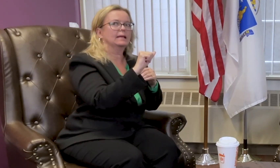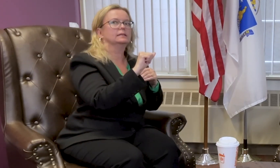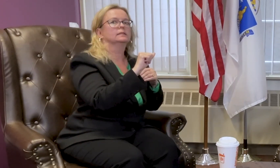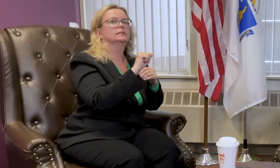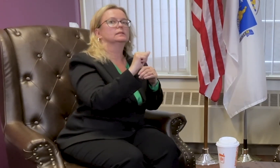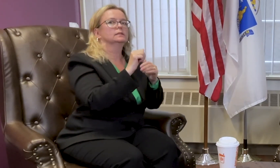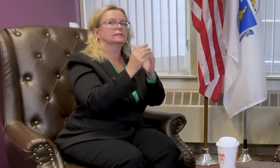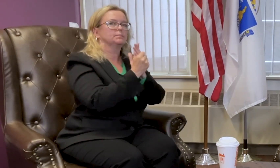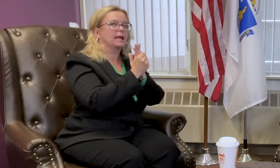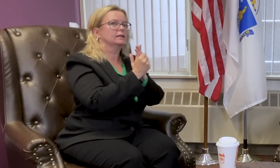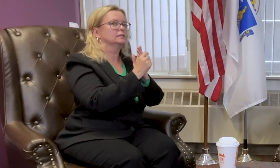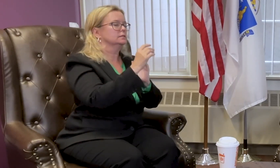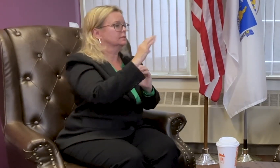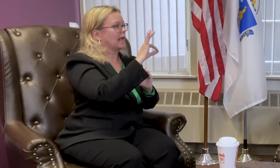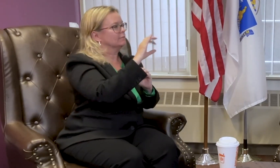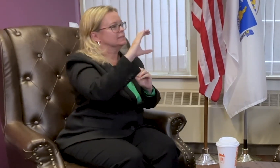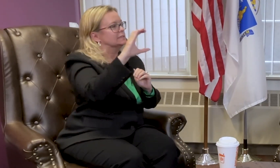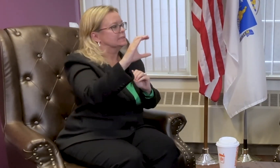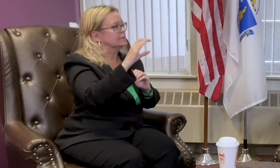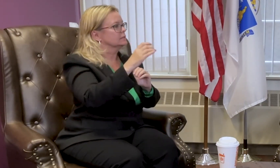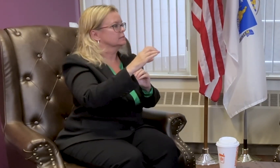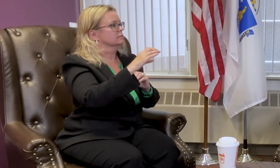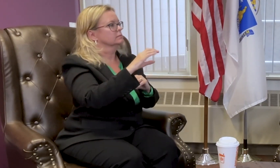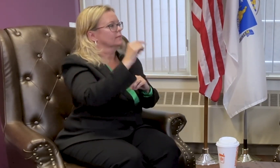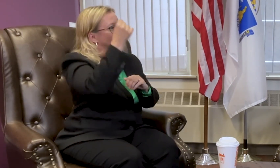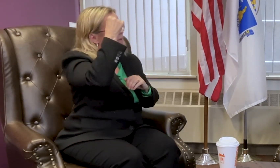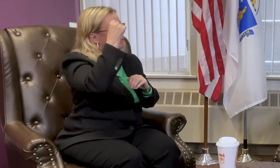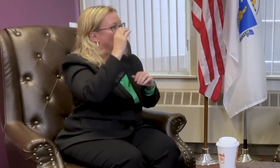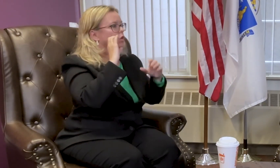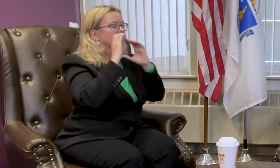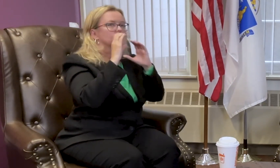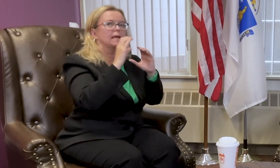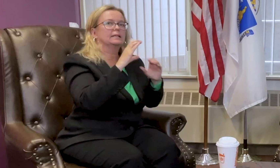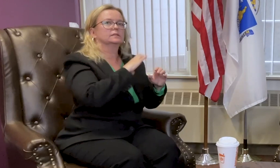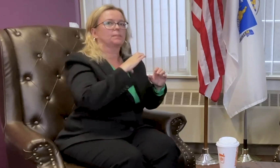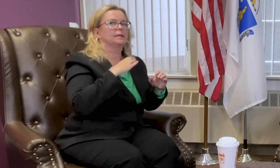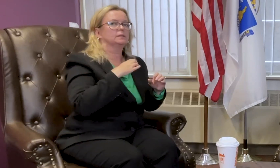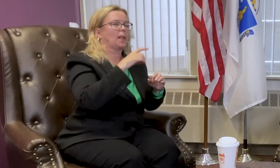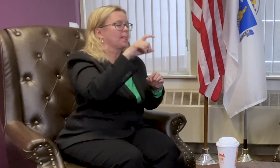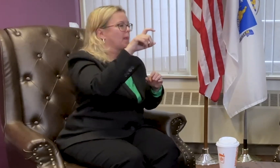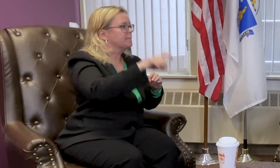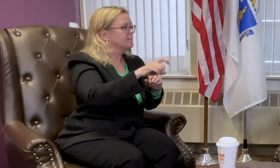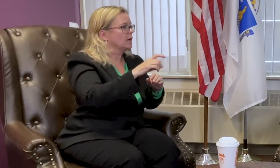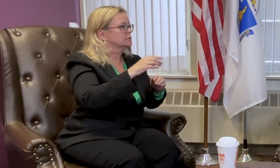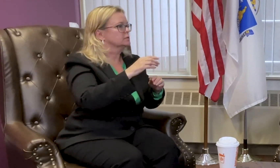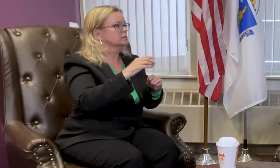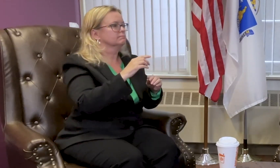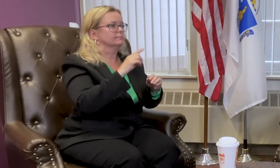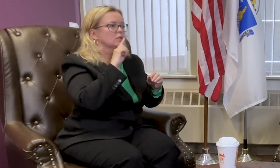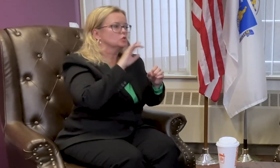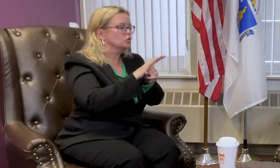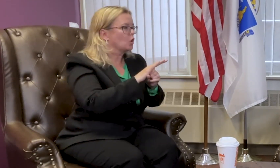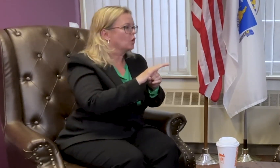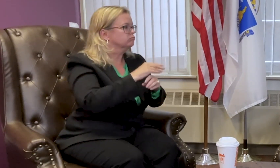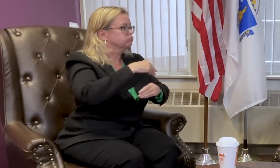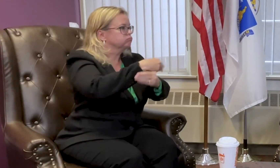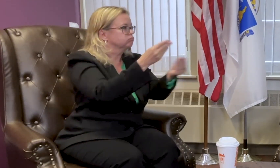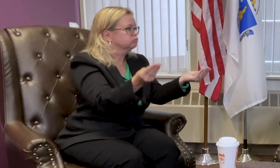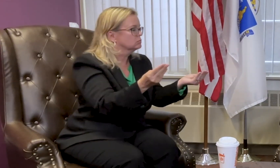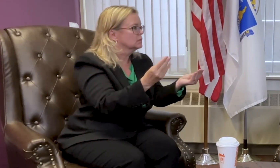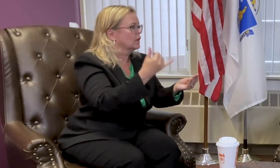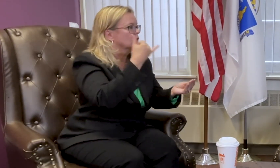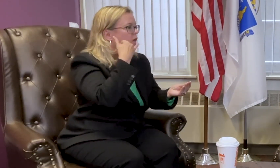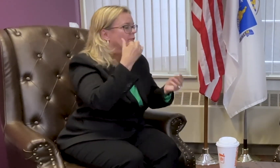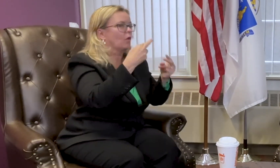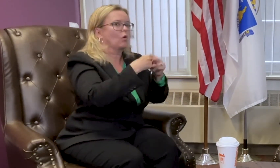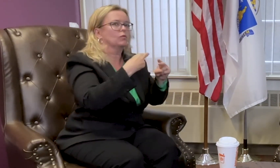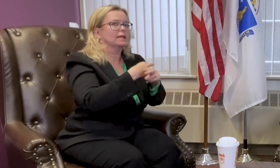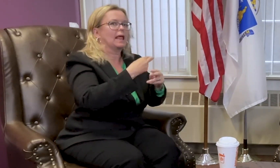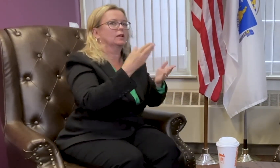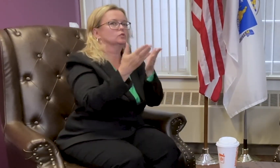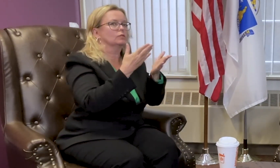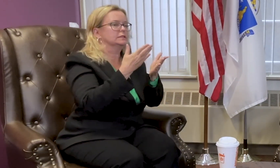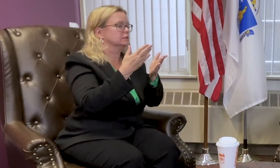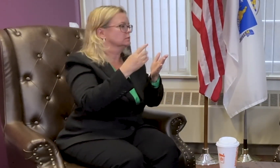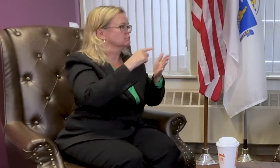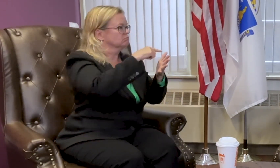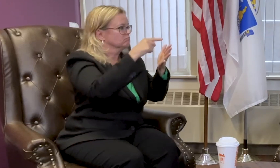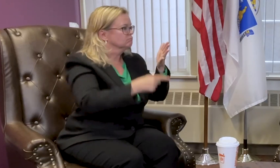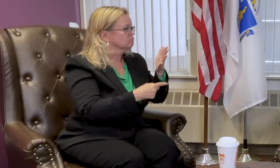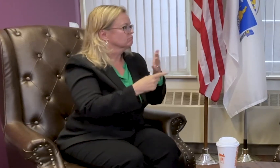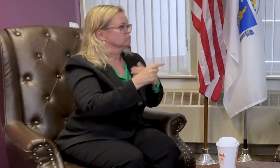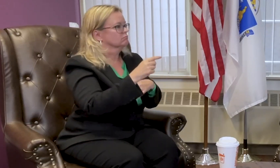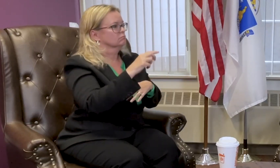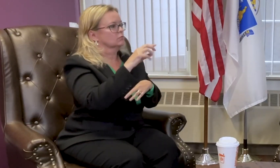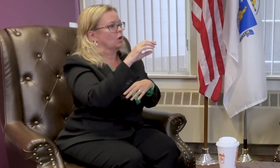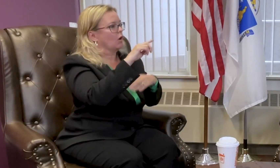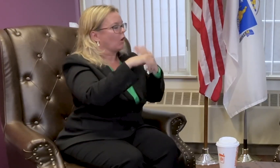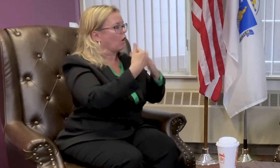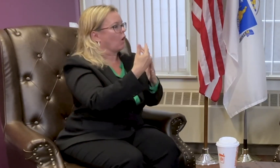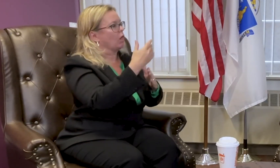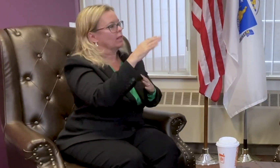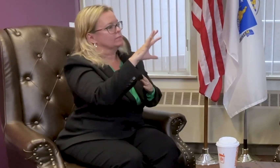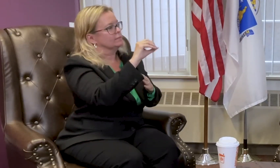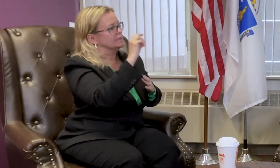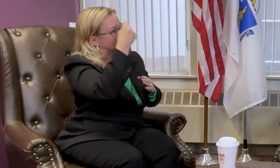FCC, must commit to provide phone relay services in all 50 states, Puerto Rico, and US territories.